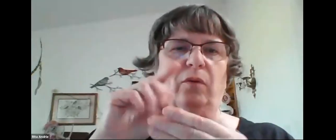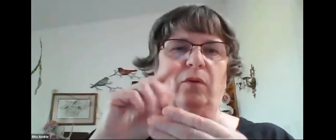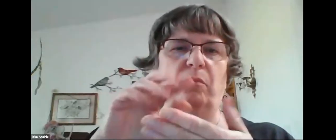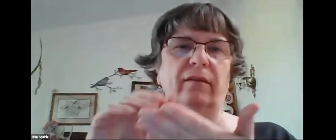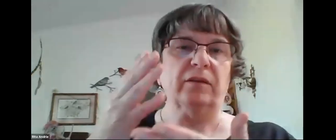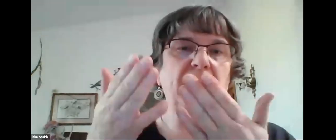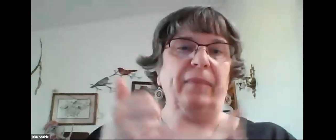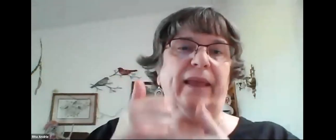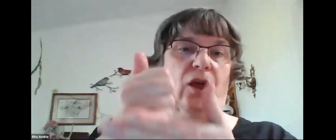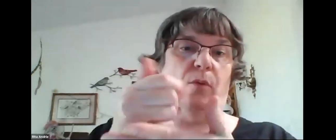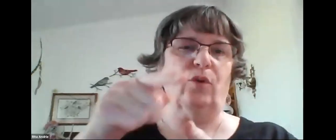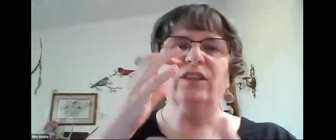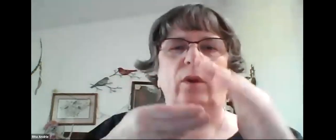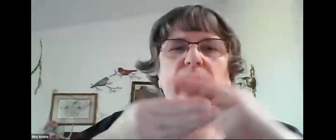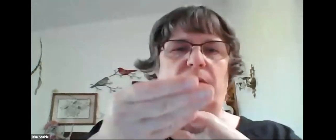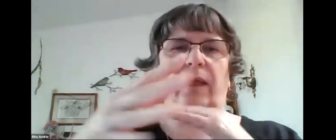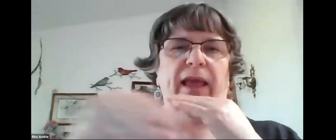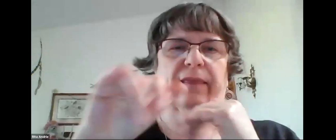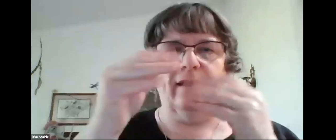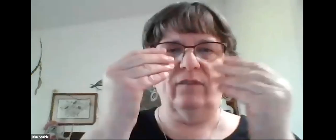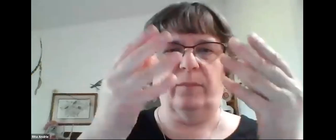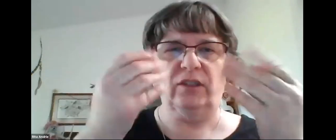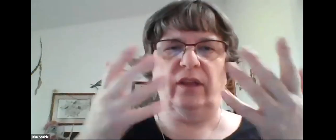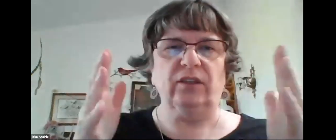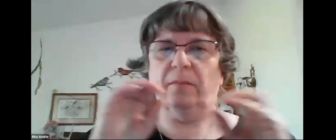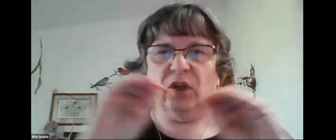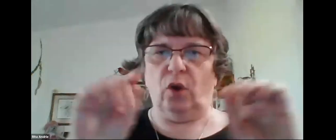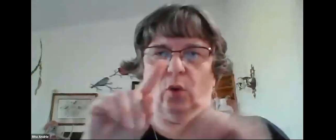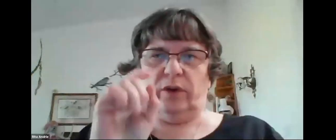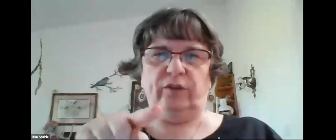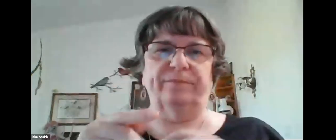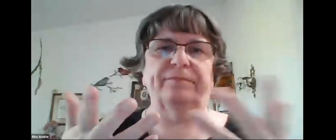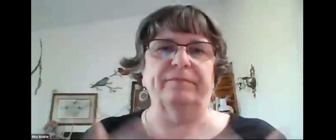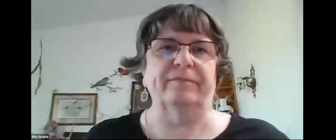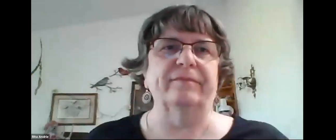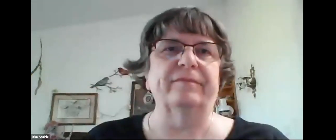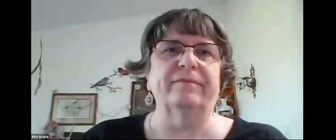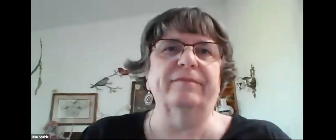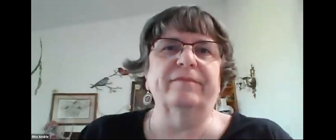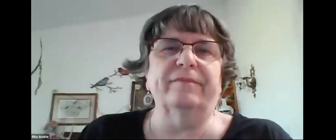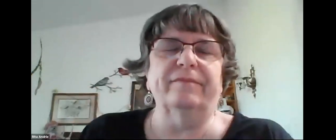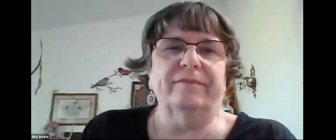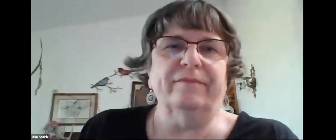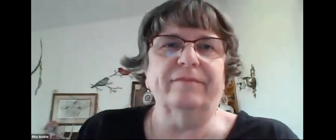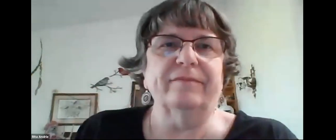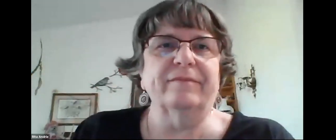State for the blind services may have some resources and some additional information for you to help you get